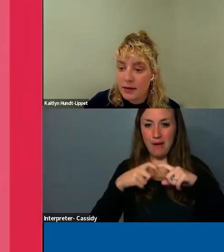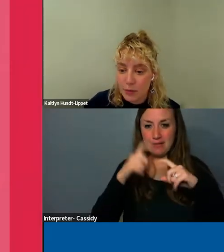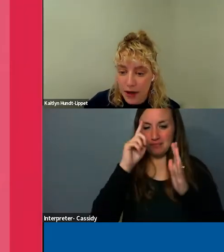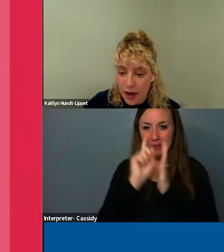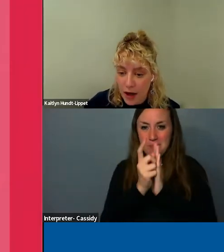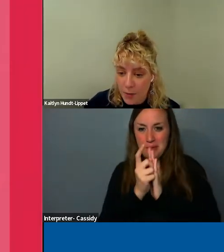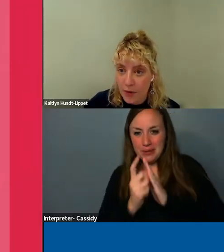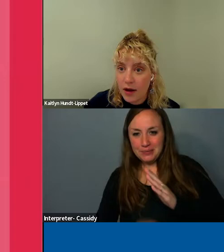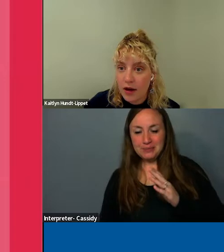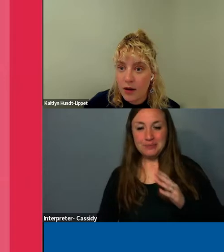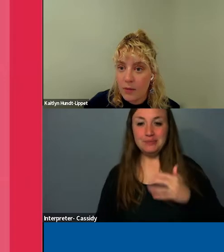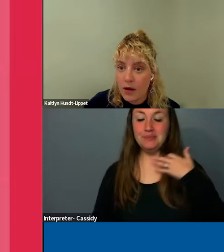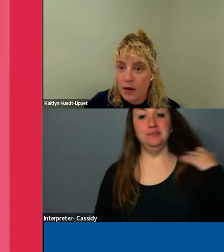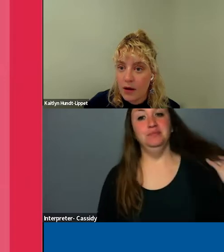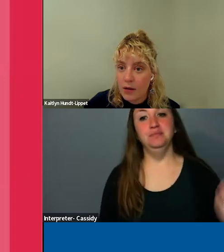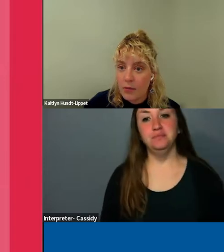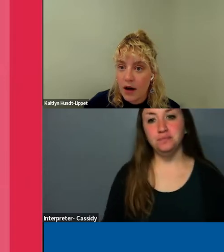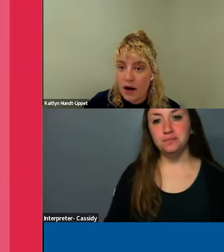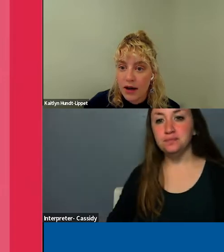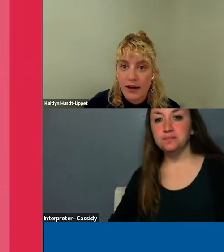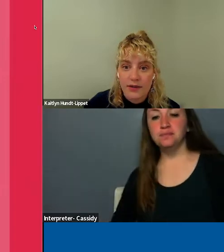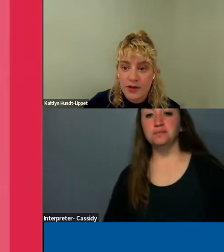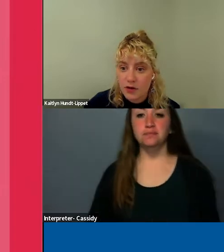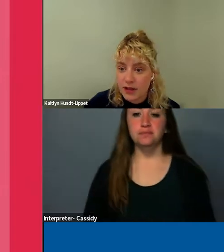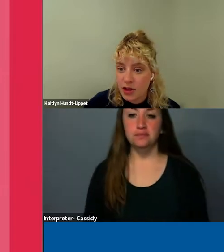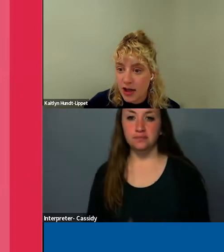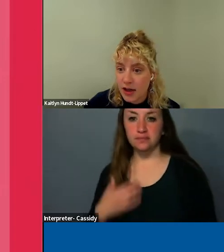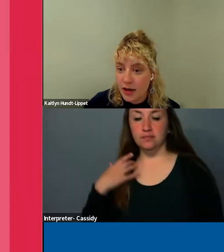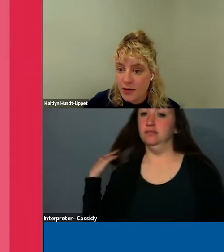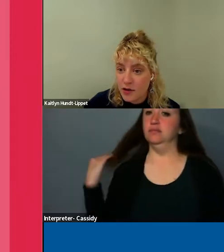and bring up my screen share